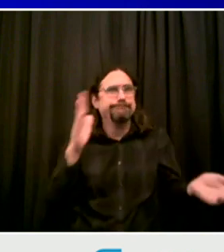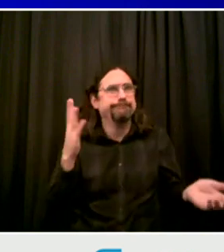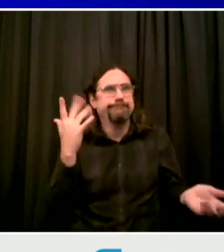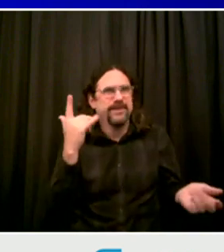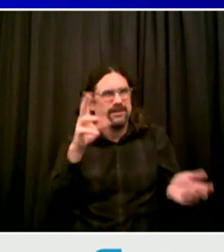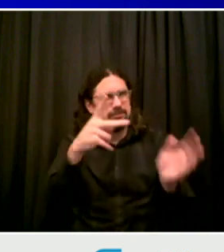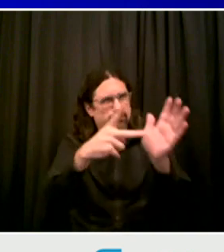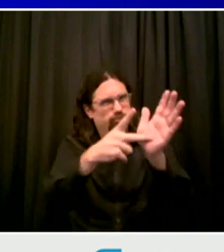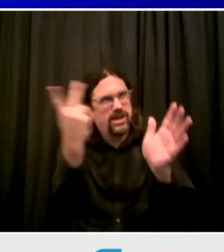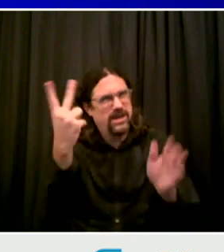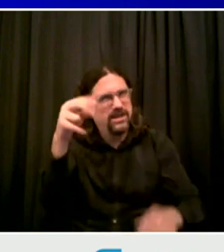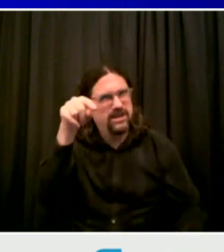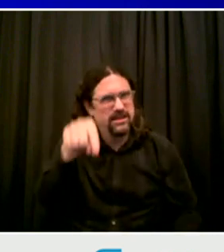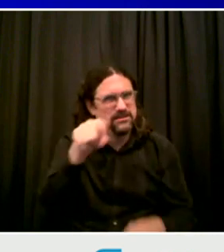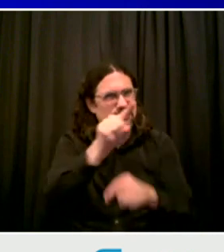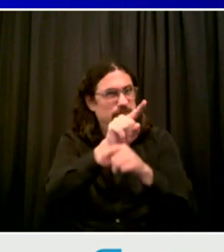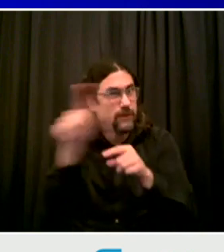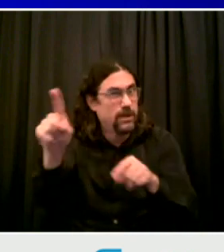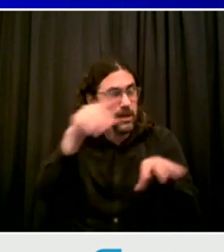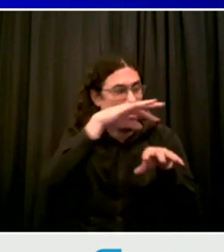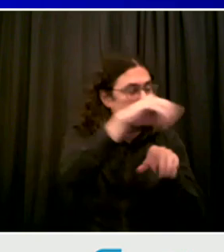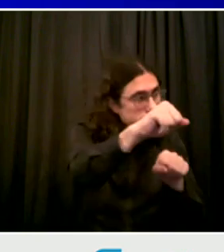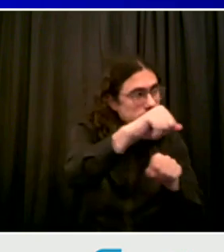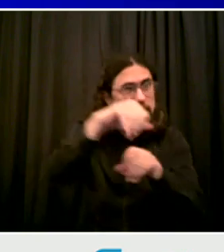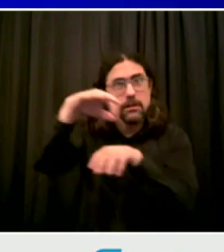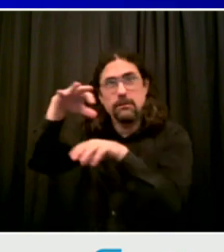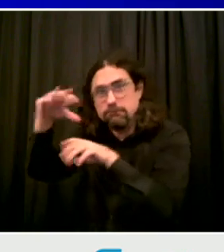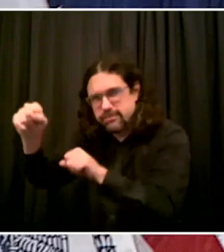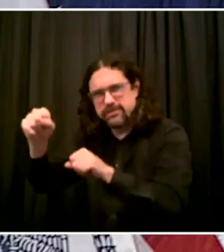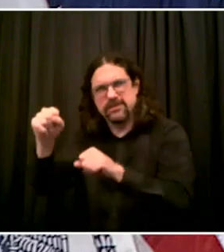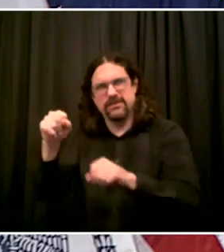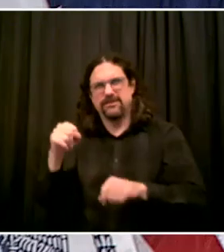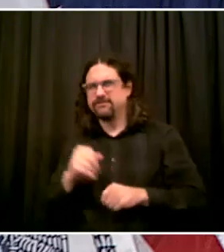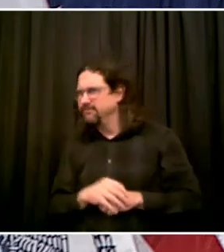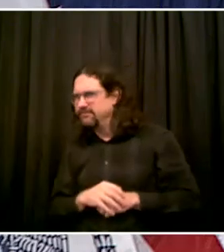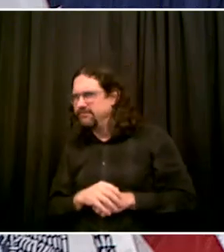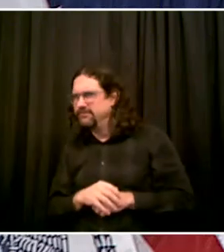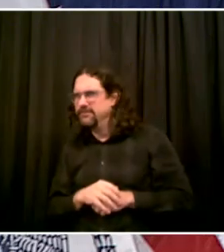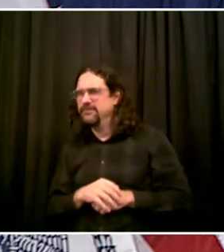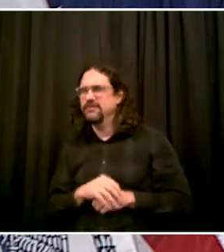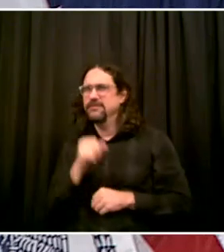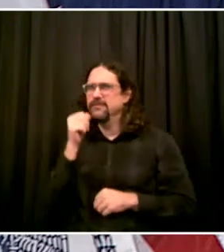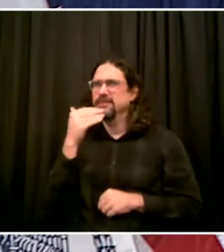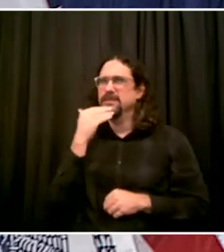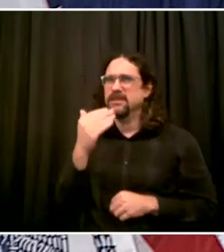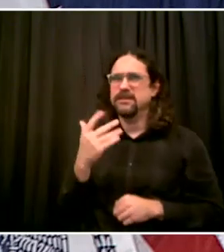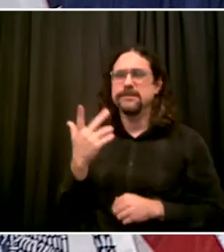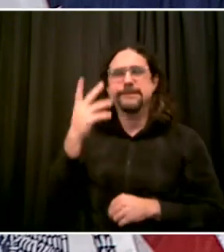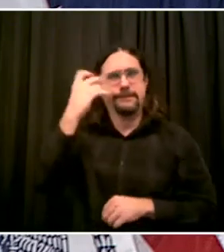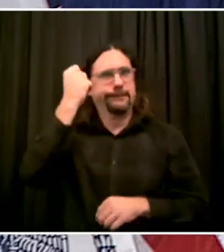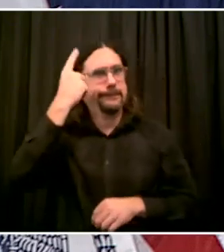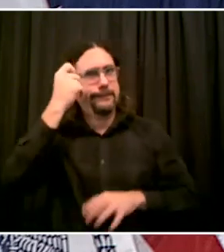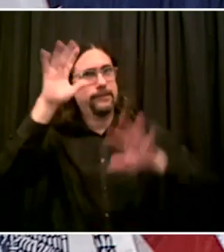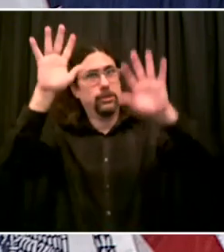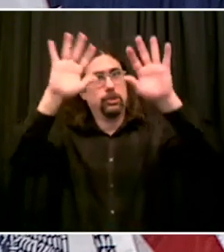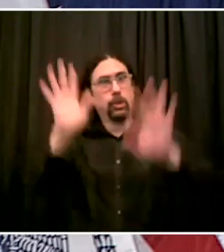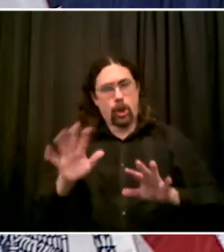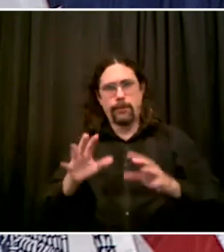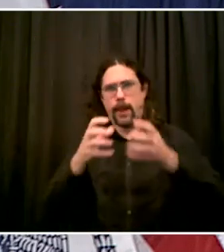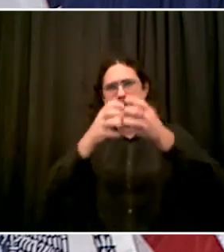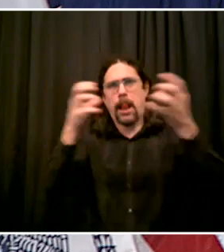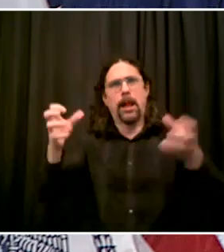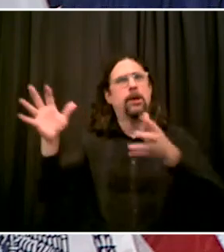THE WORST DAMAGE